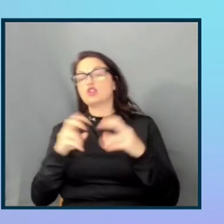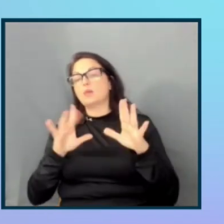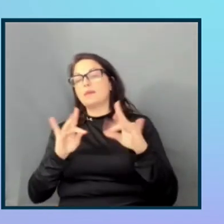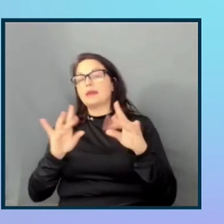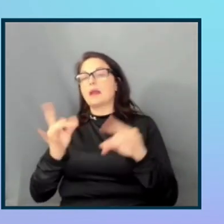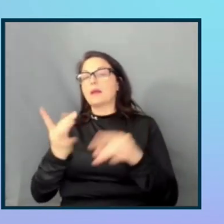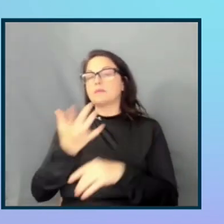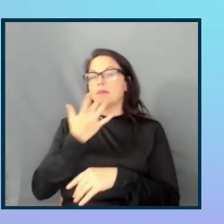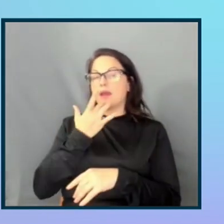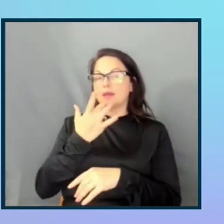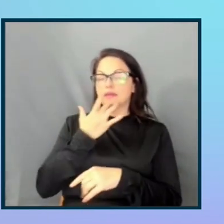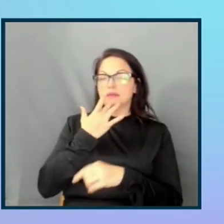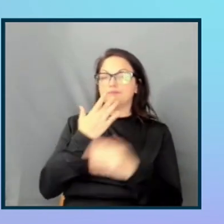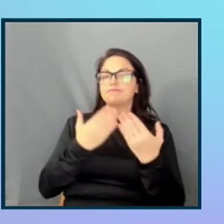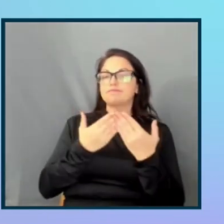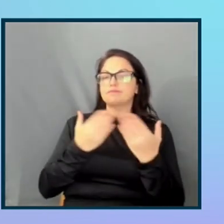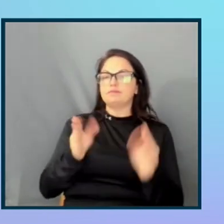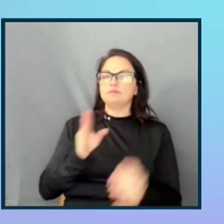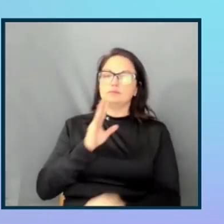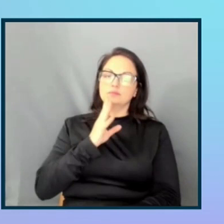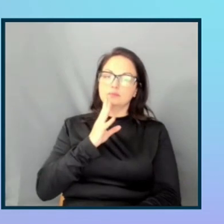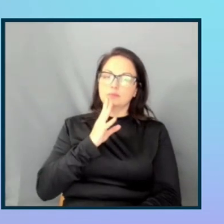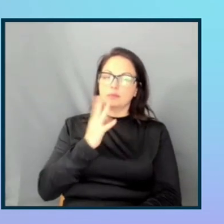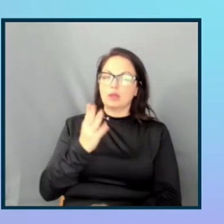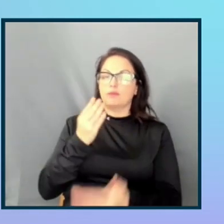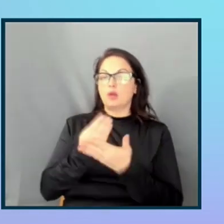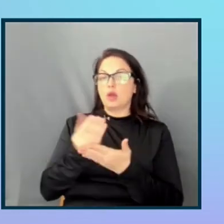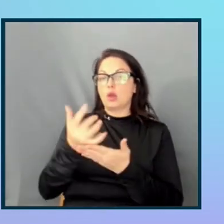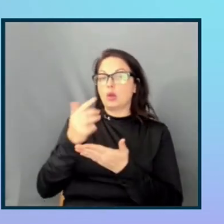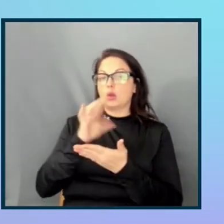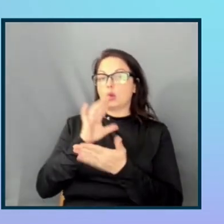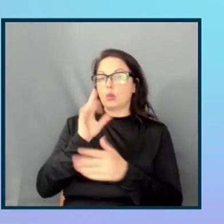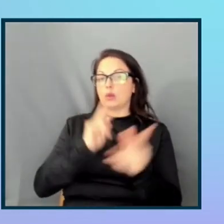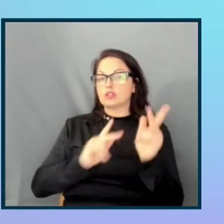against rich people who went to public school backgrounds.